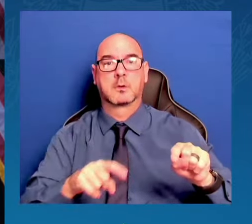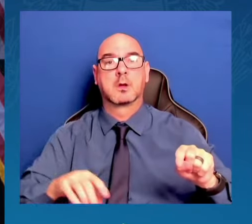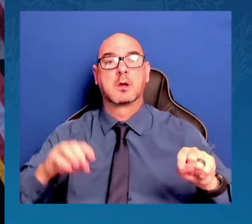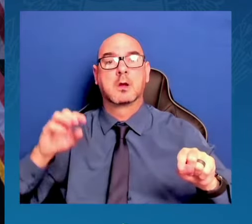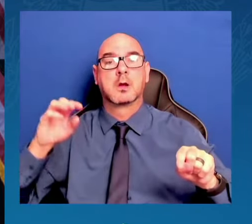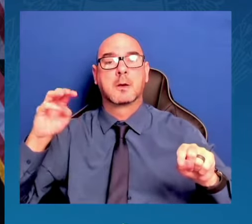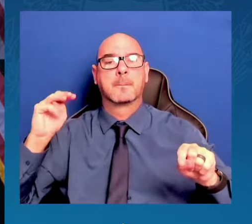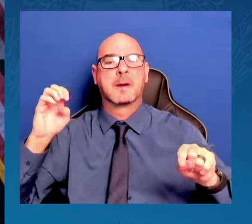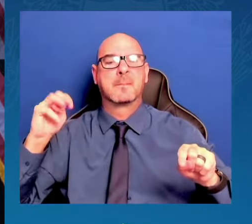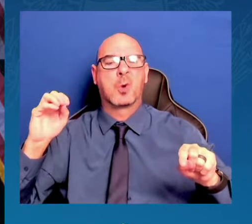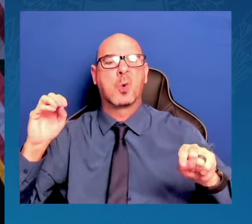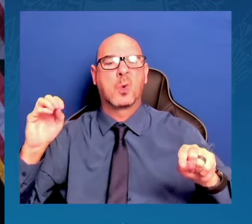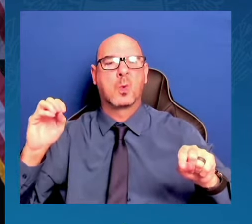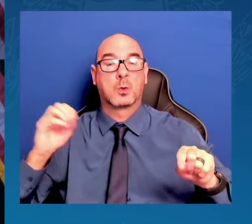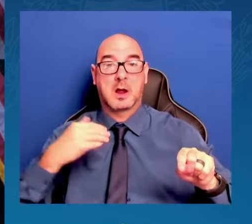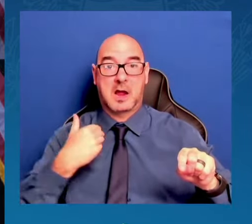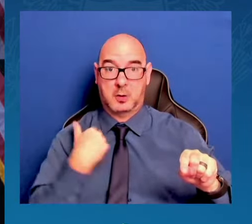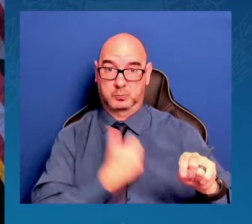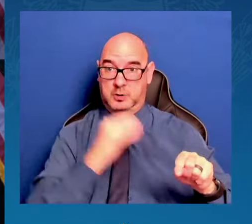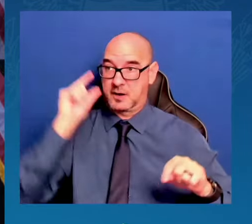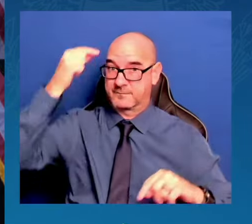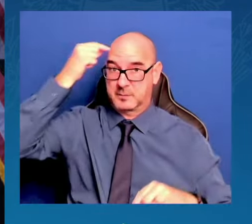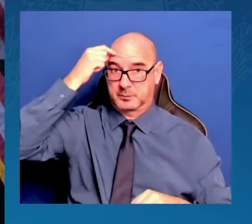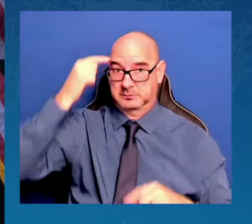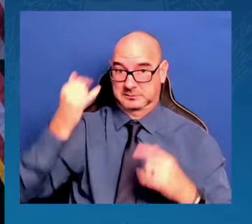are now directed, as of the President's order,